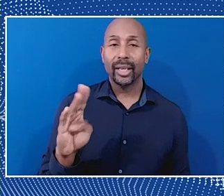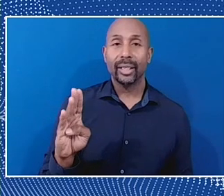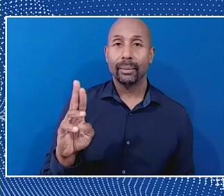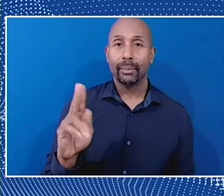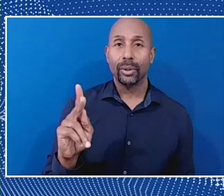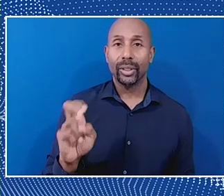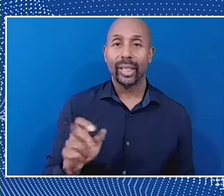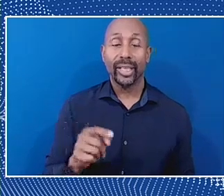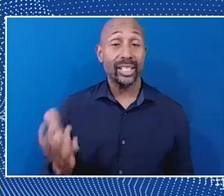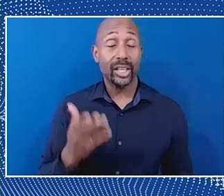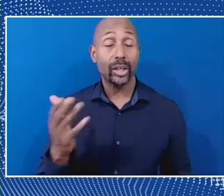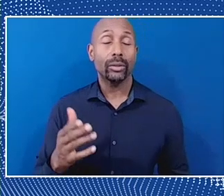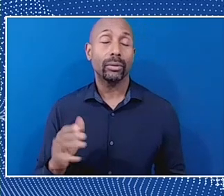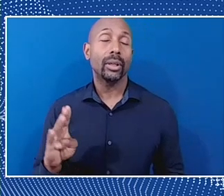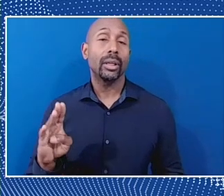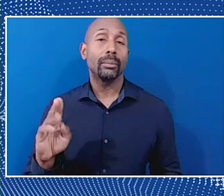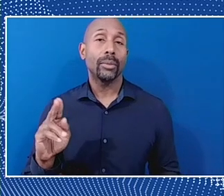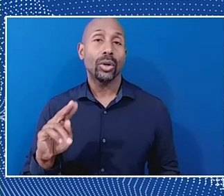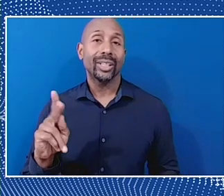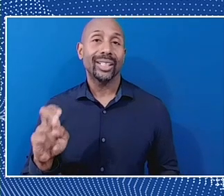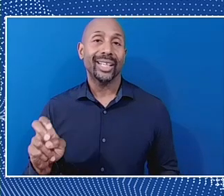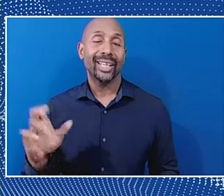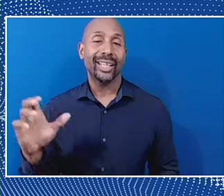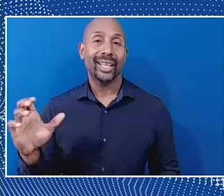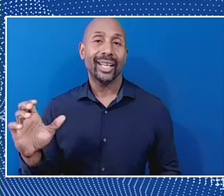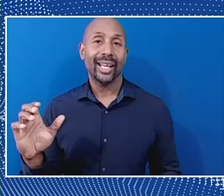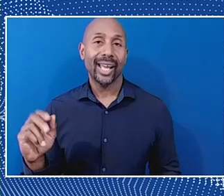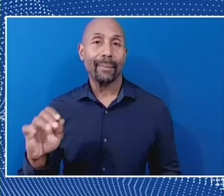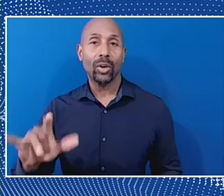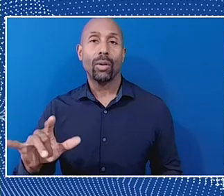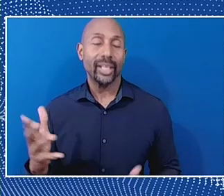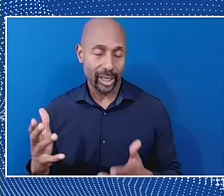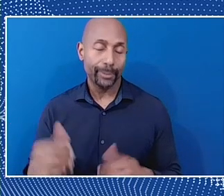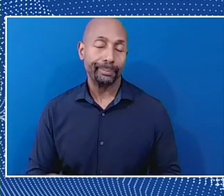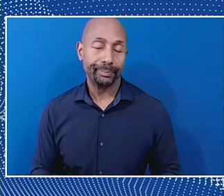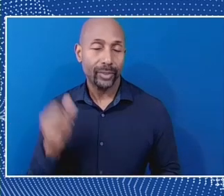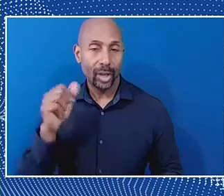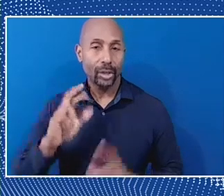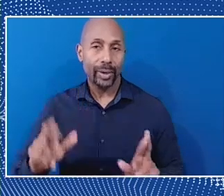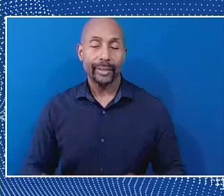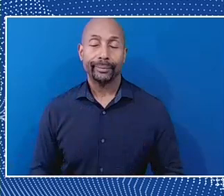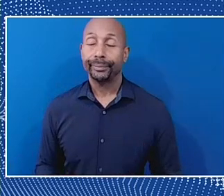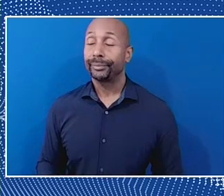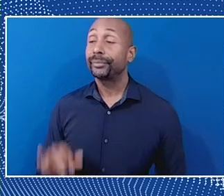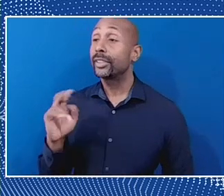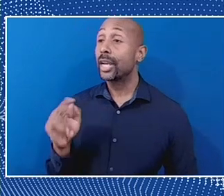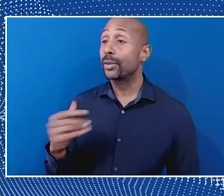Okay, John, you have up to three minutes. Please feel free to begin.